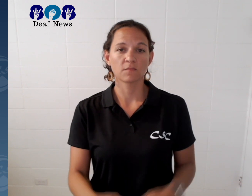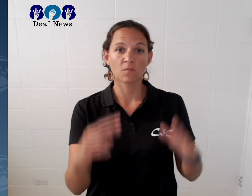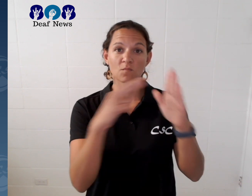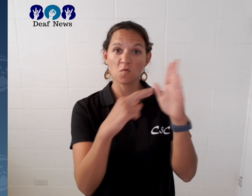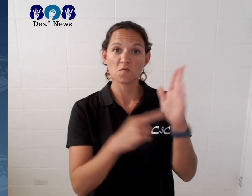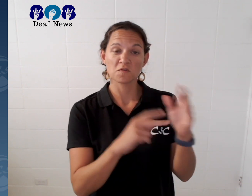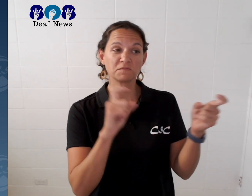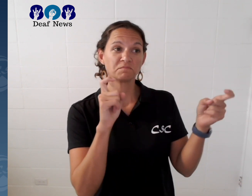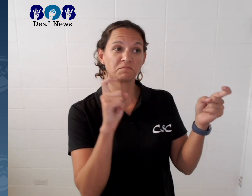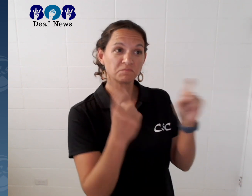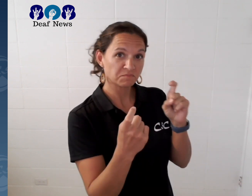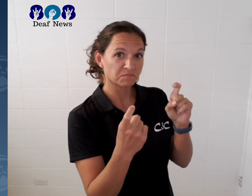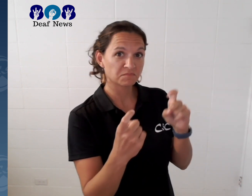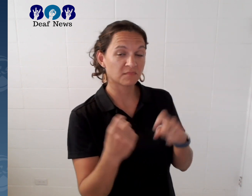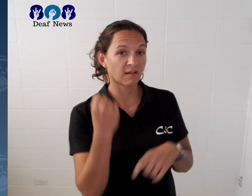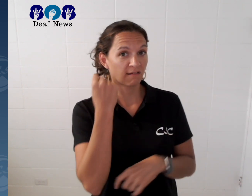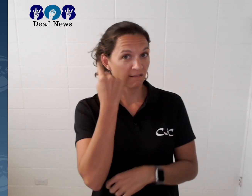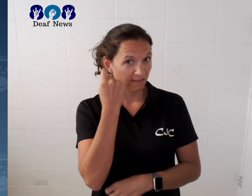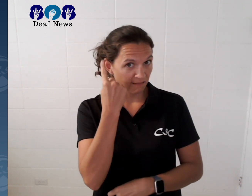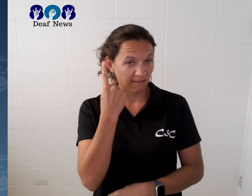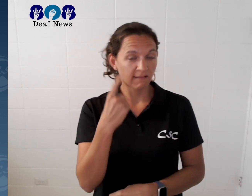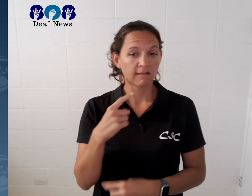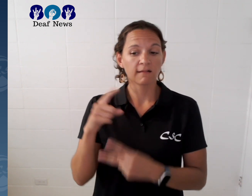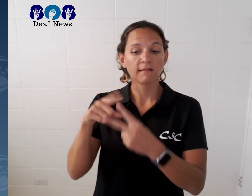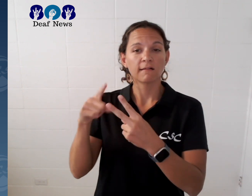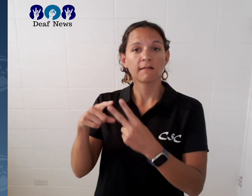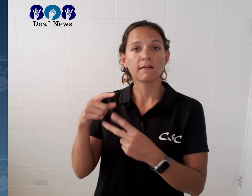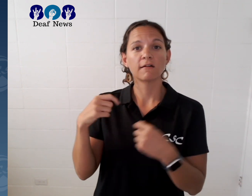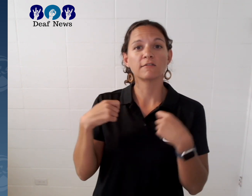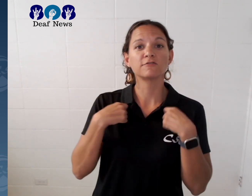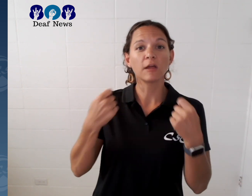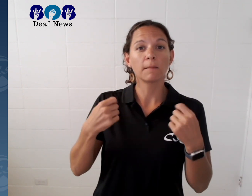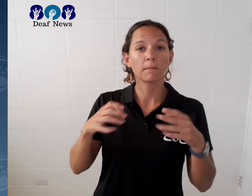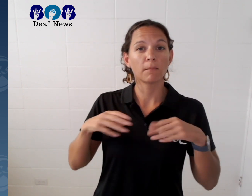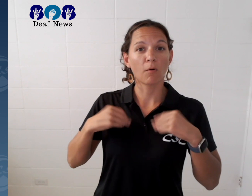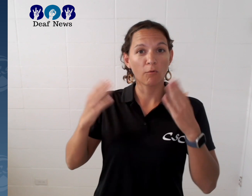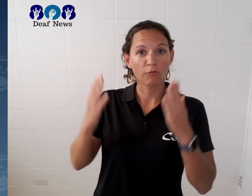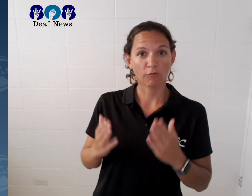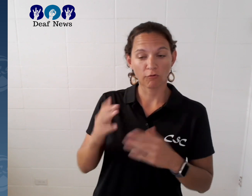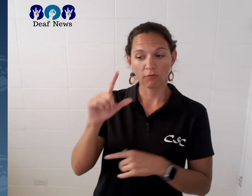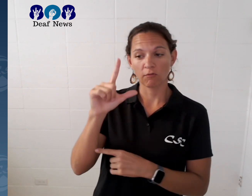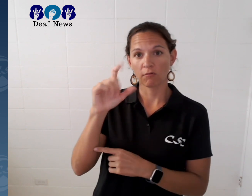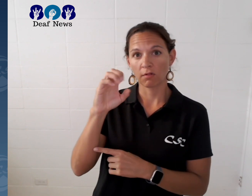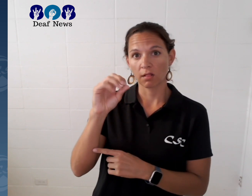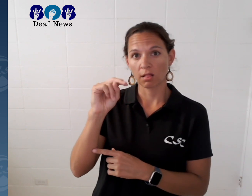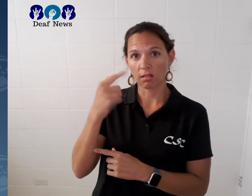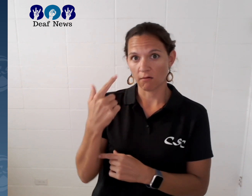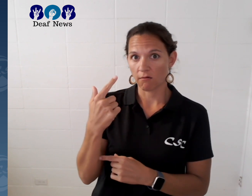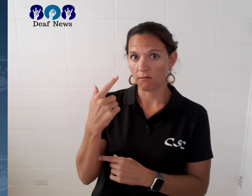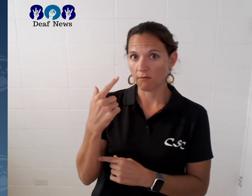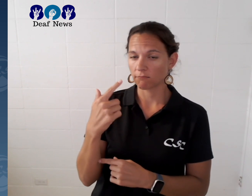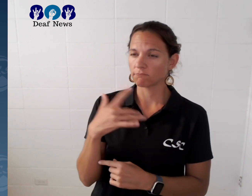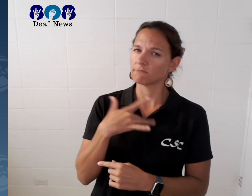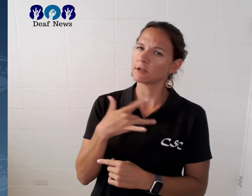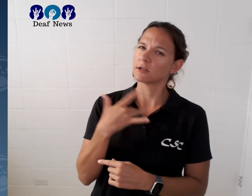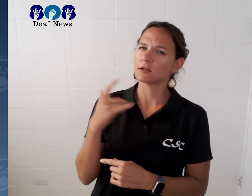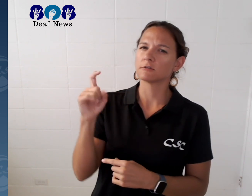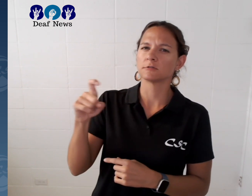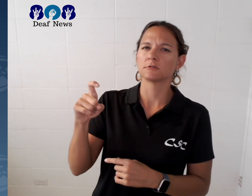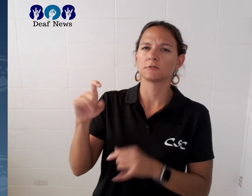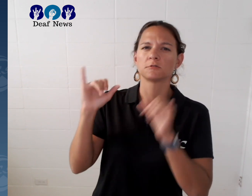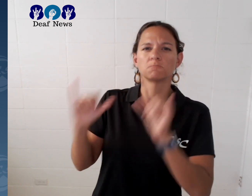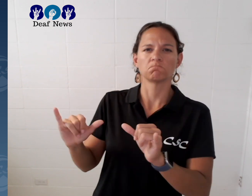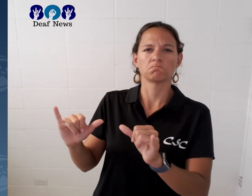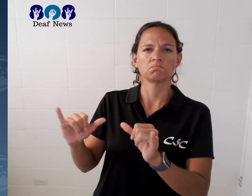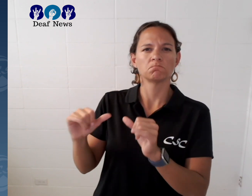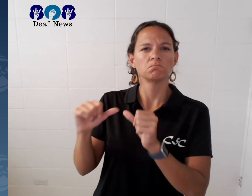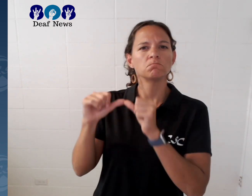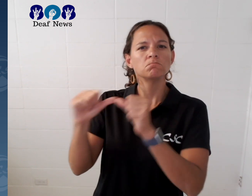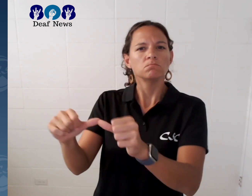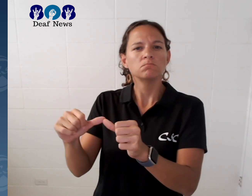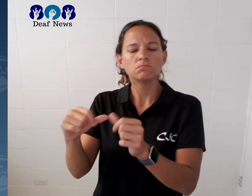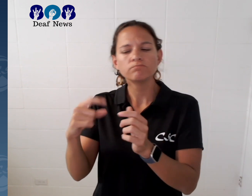Despite the rule change, gym owner, Long, he feels it is best to continue the required proof